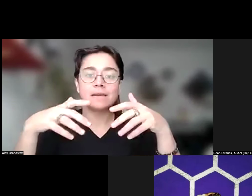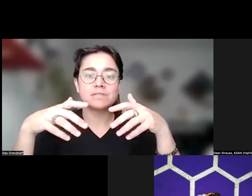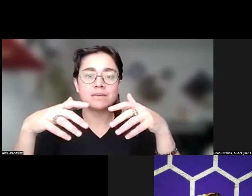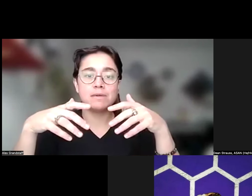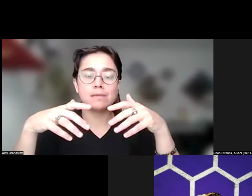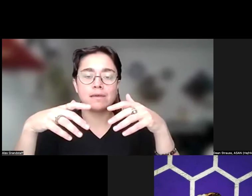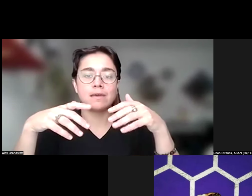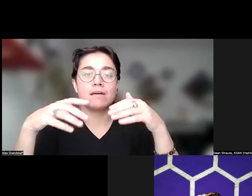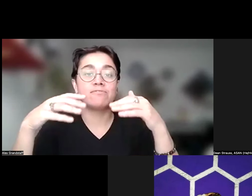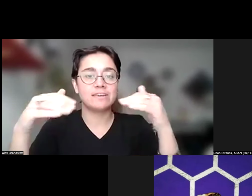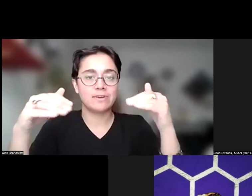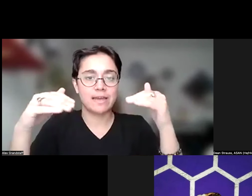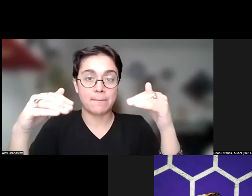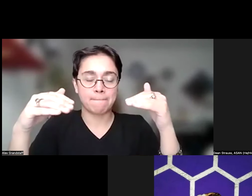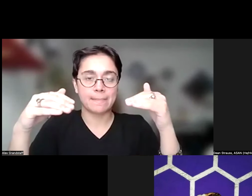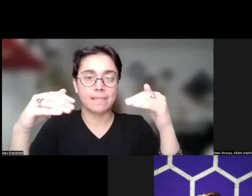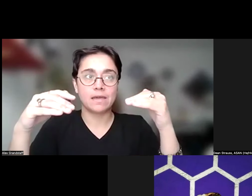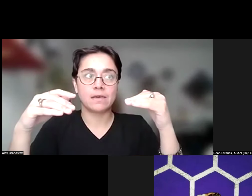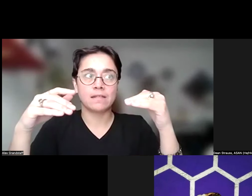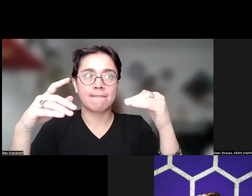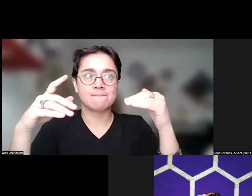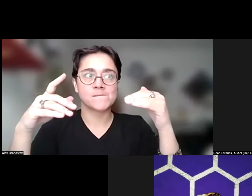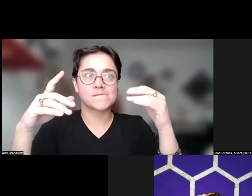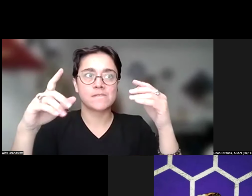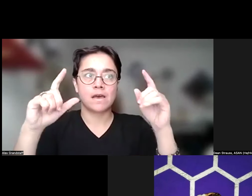It is important when you are working in grassroots,